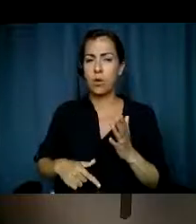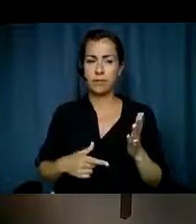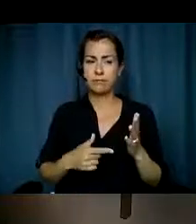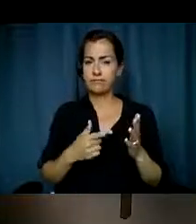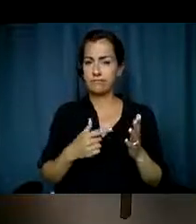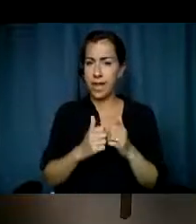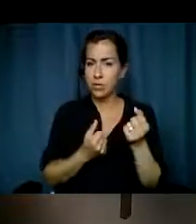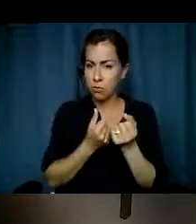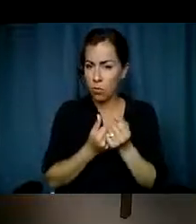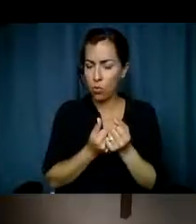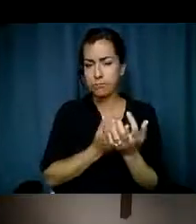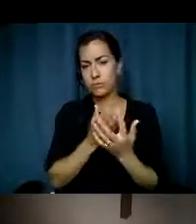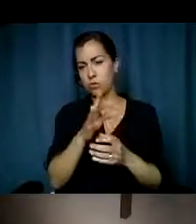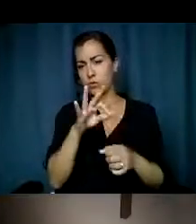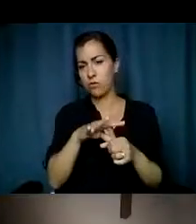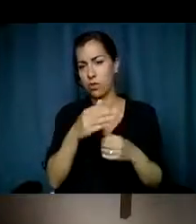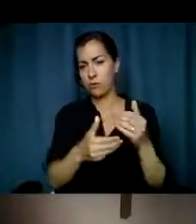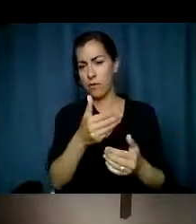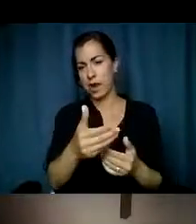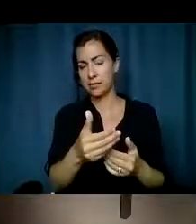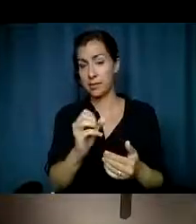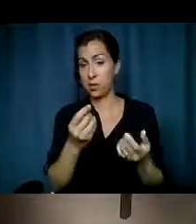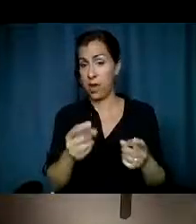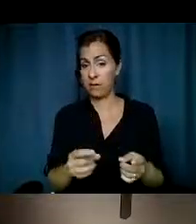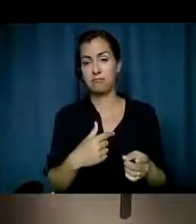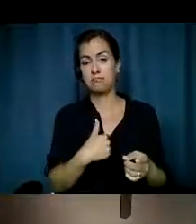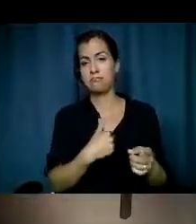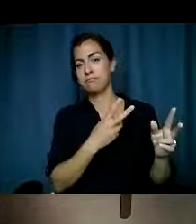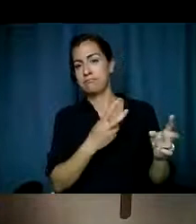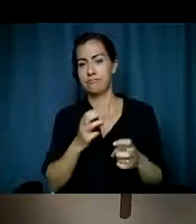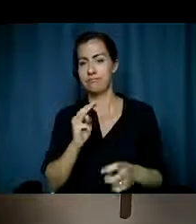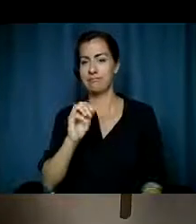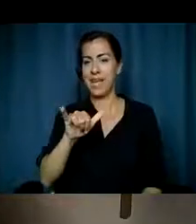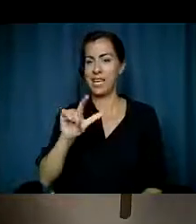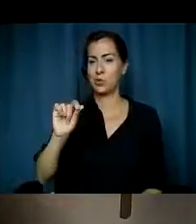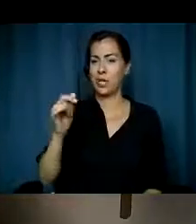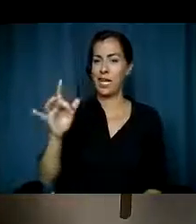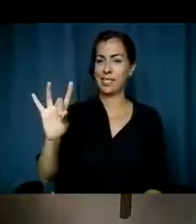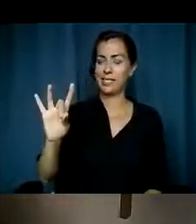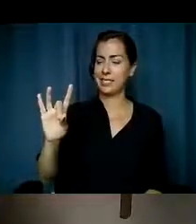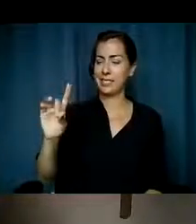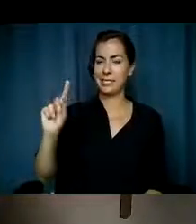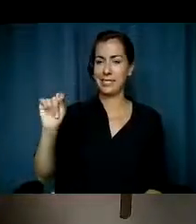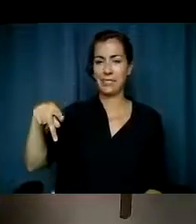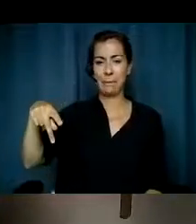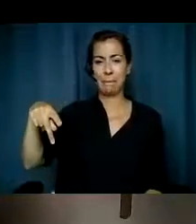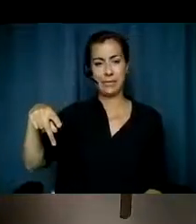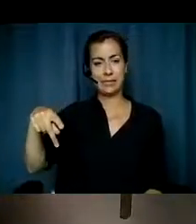question" so that, you know, help me learn and understand information and support me in that way.